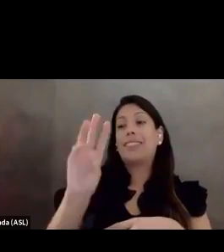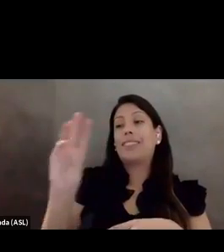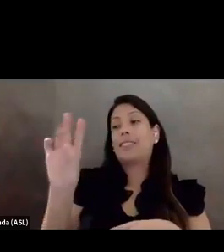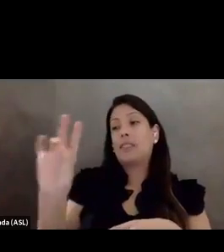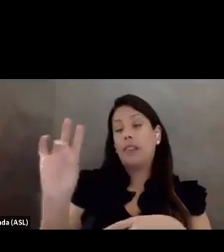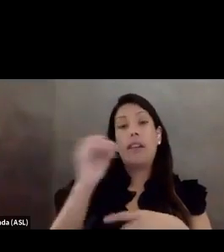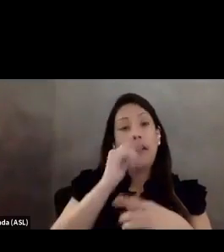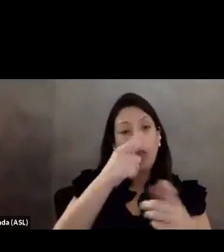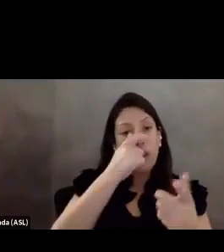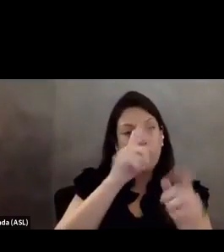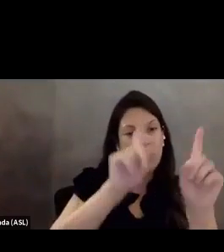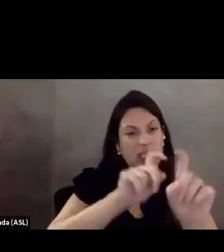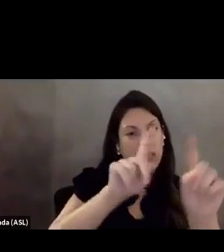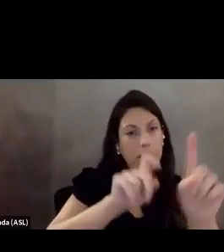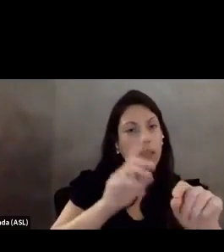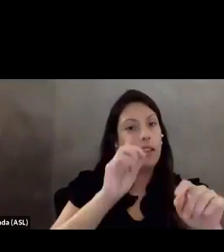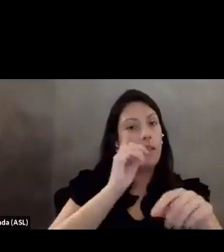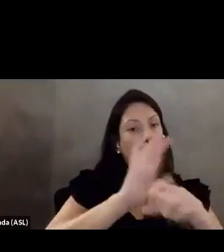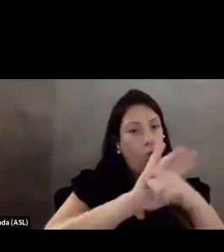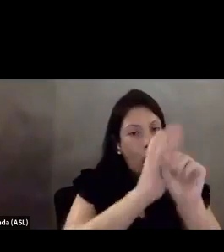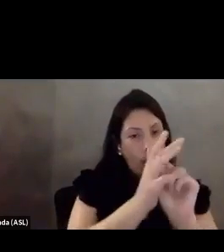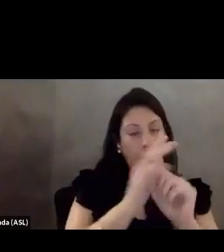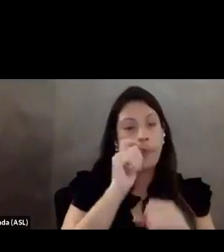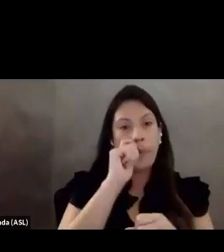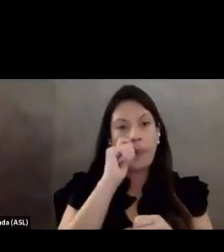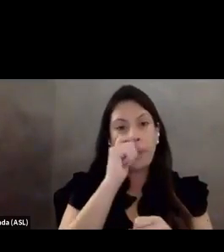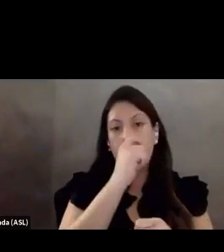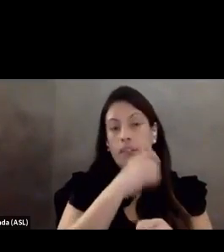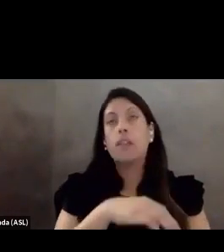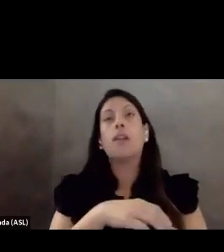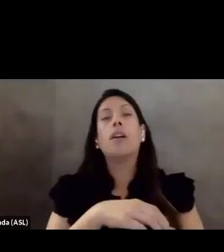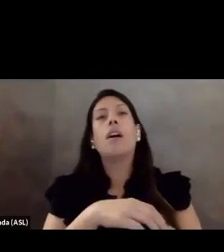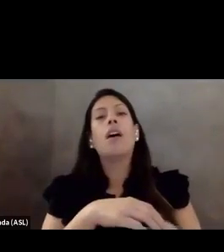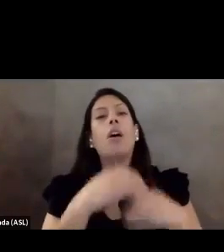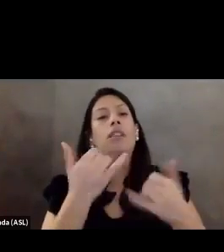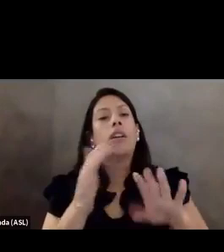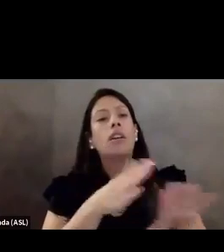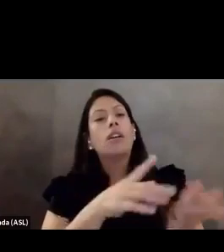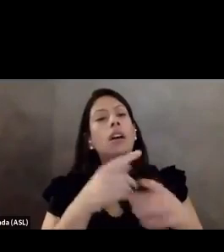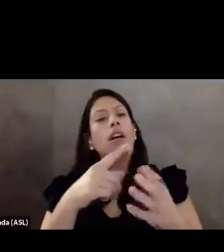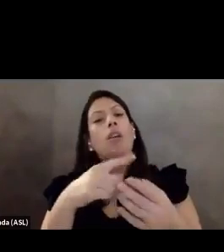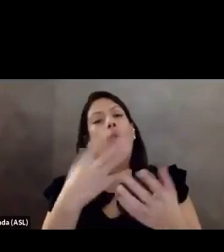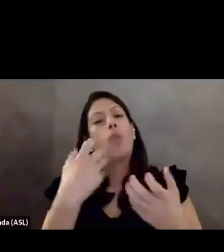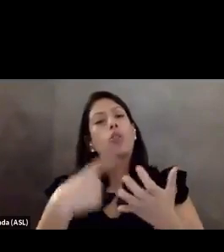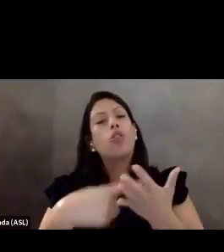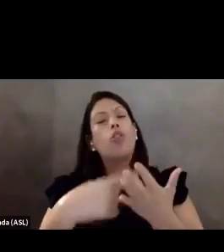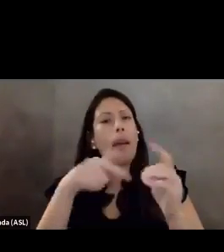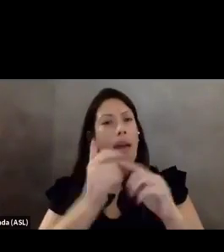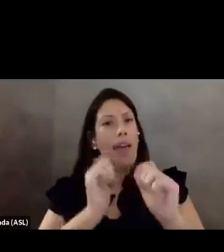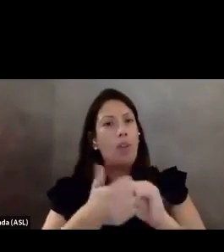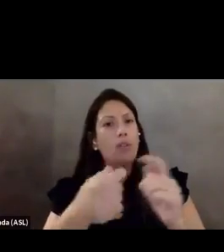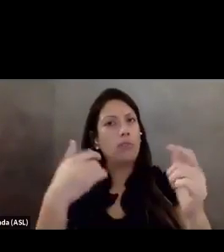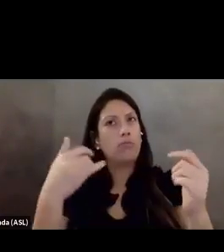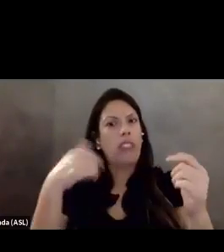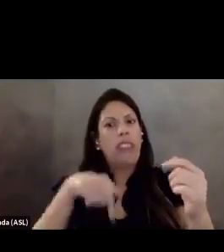I'd also like to ask you to carefully consider how you'll celebrate Halloween and Dia del los Muertos this weekend.